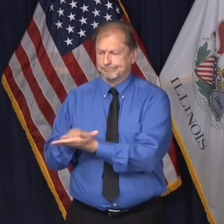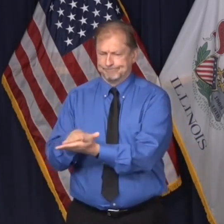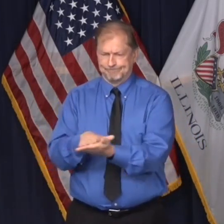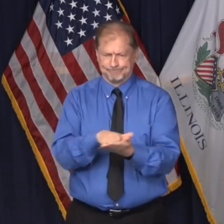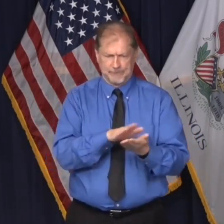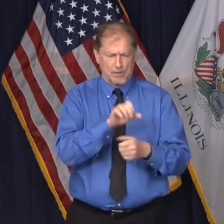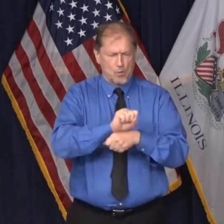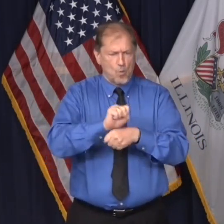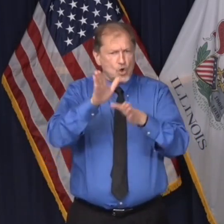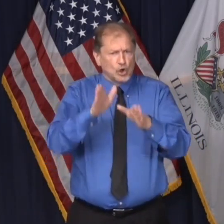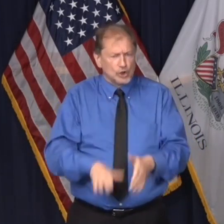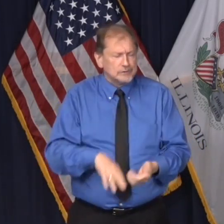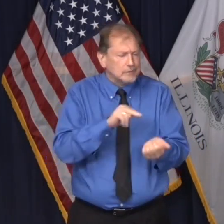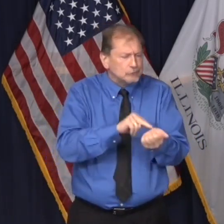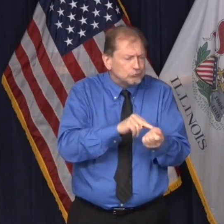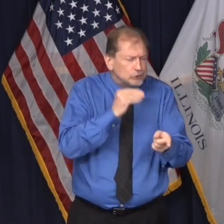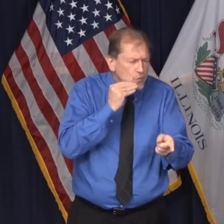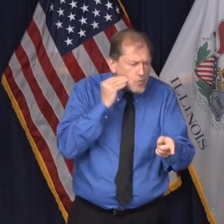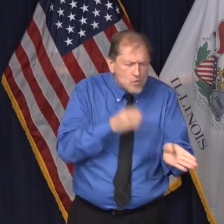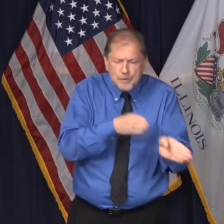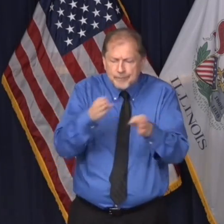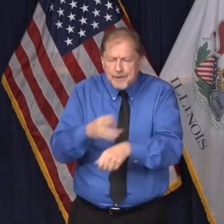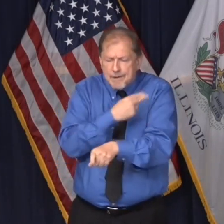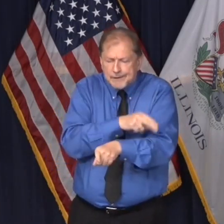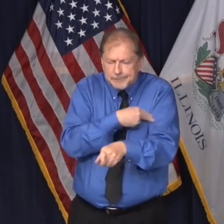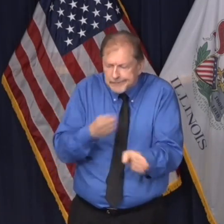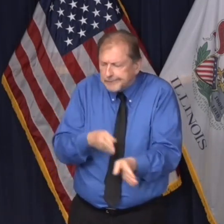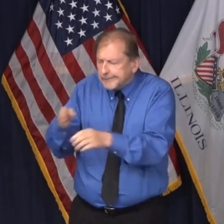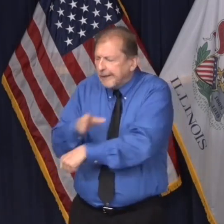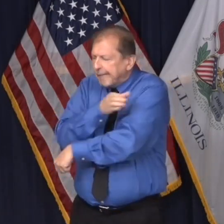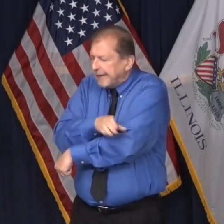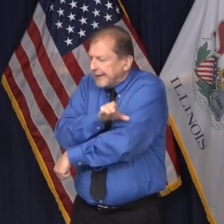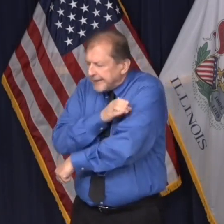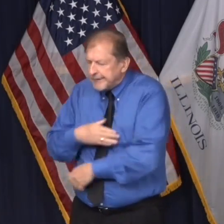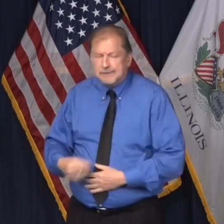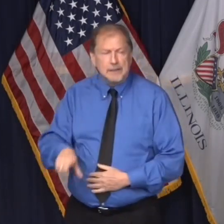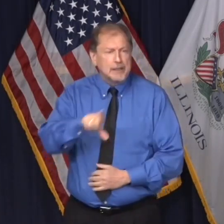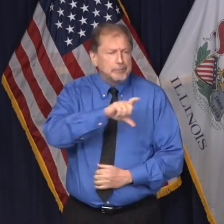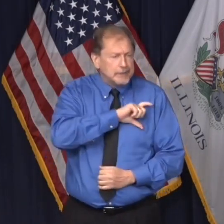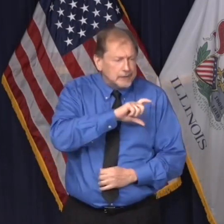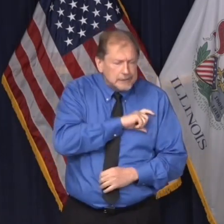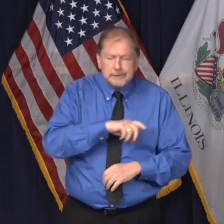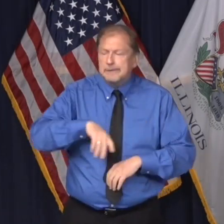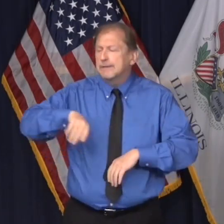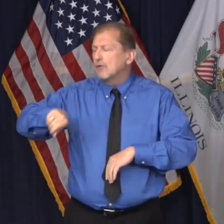ORDERS. I WANT TO AGAIN MAKE A CALL TO